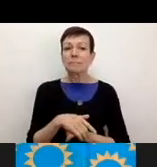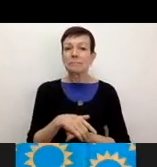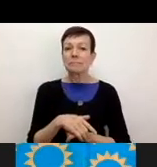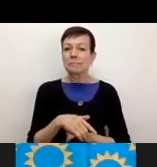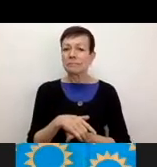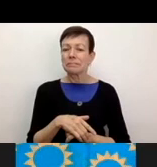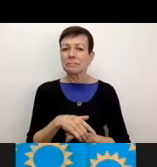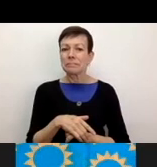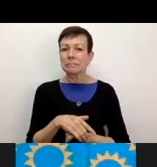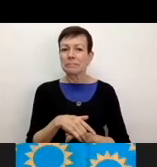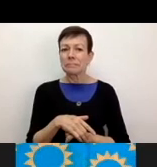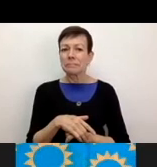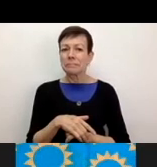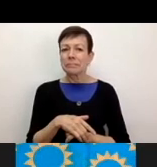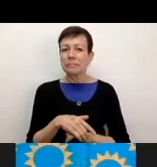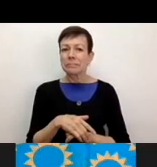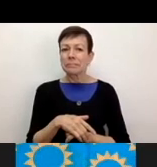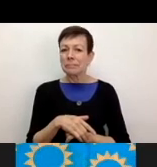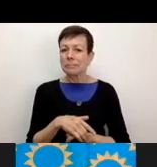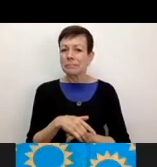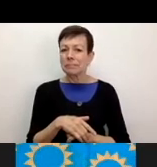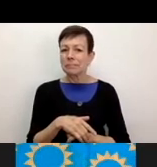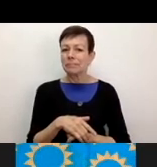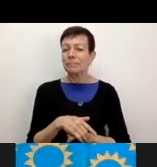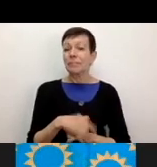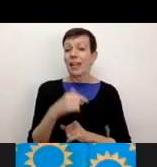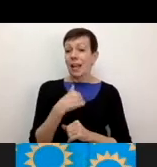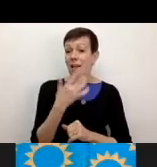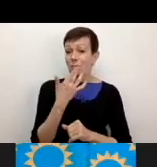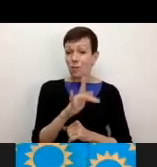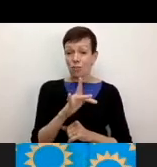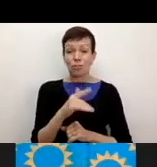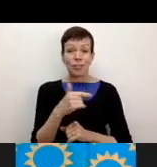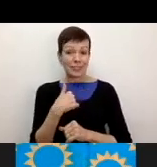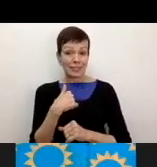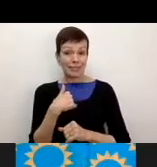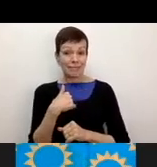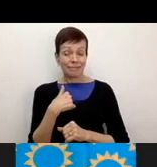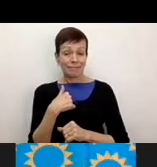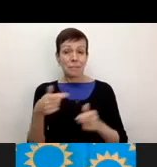So I'm fortunate enough to be managing a grant at the moment for an exhibition.